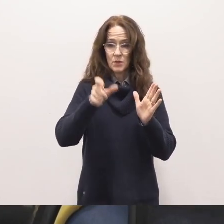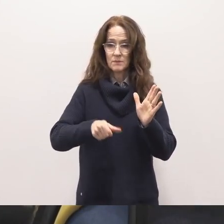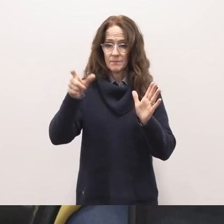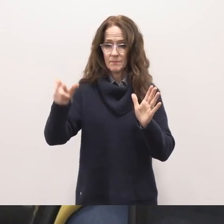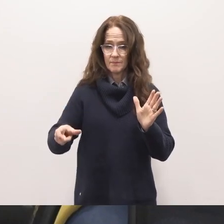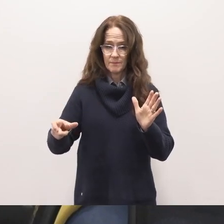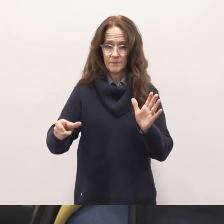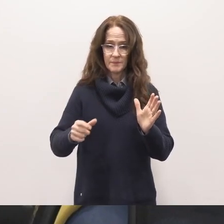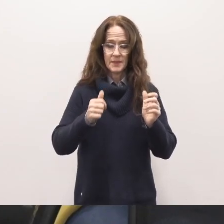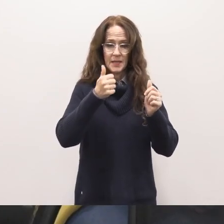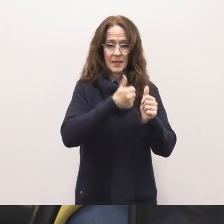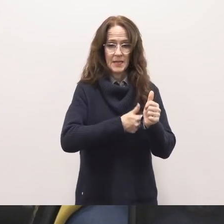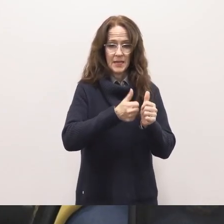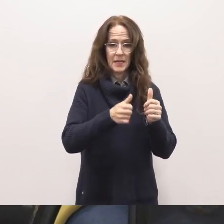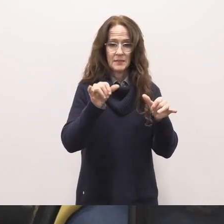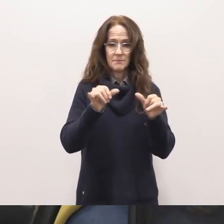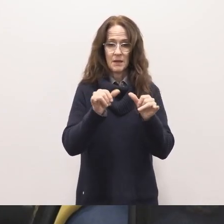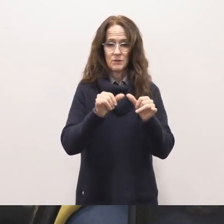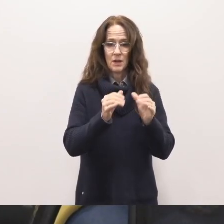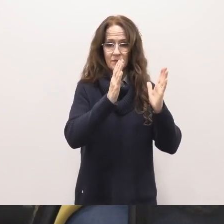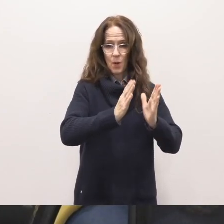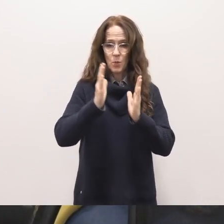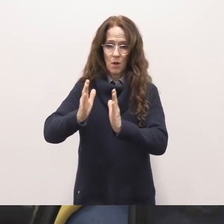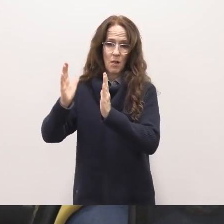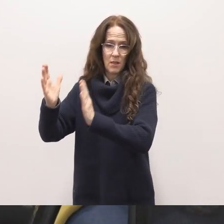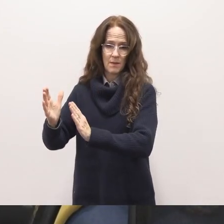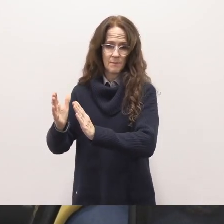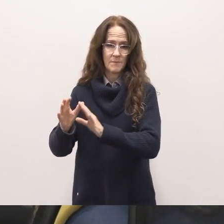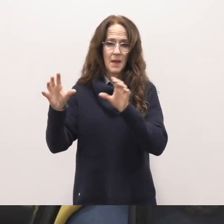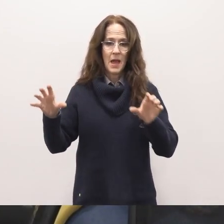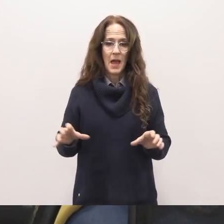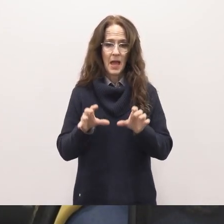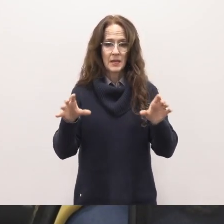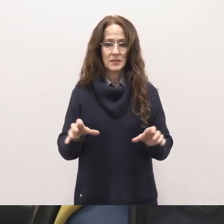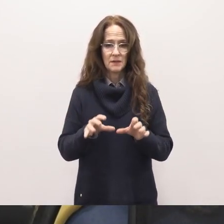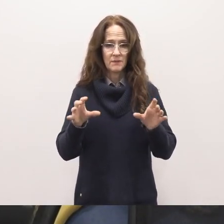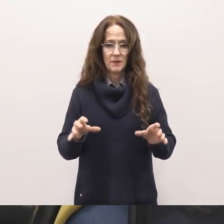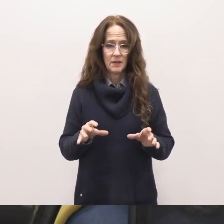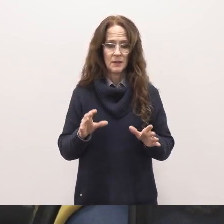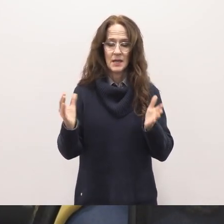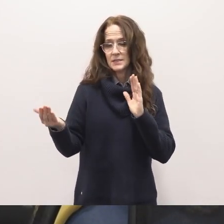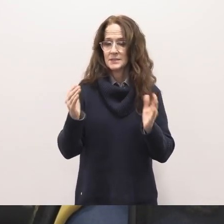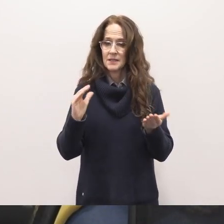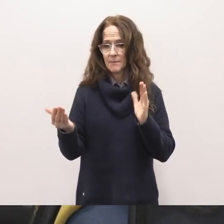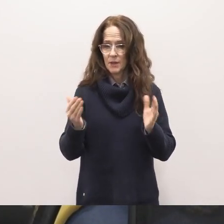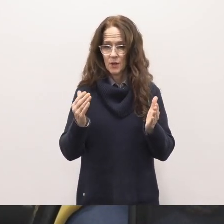So each measure has its own column in terms of activity. So similar to the financial audit,